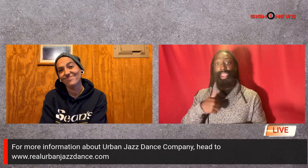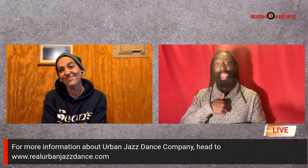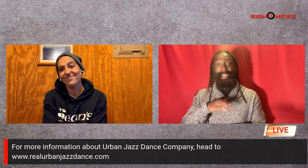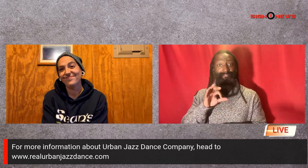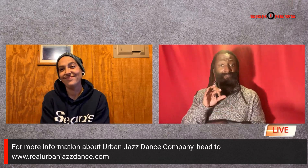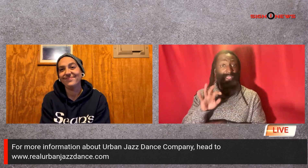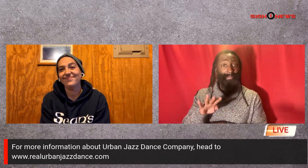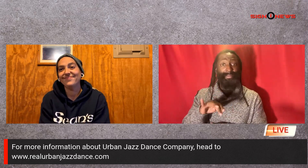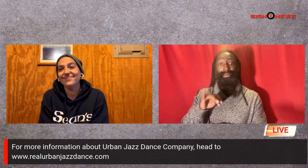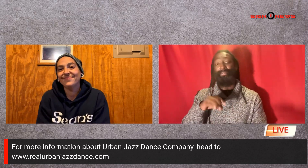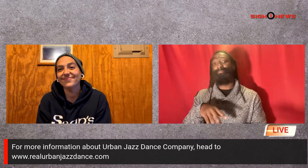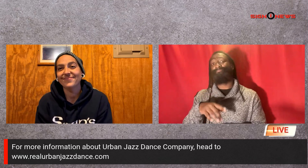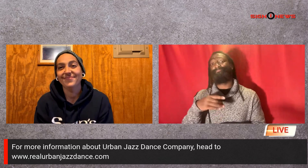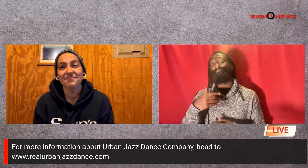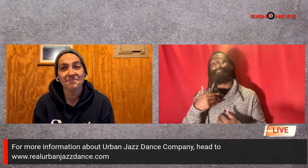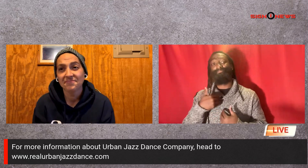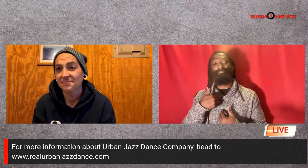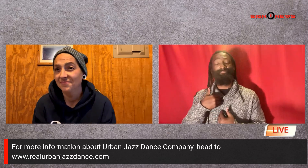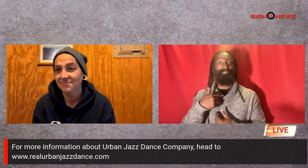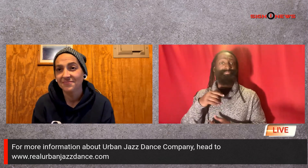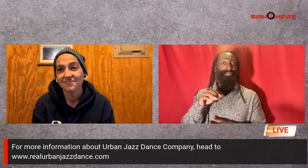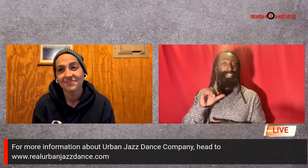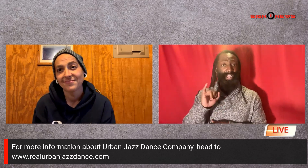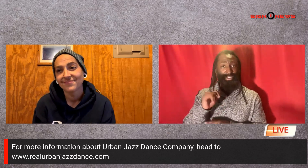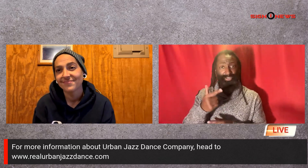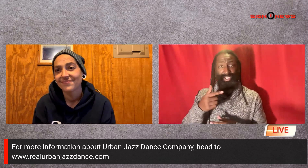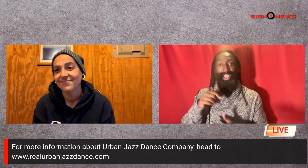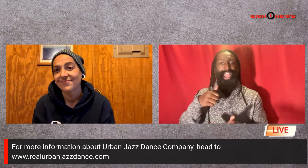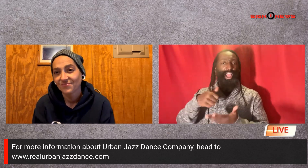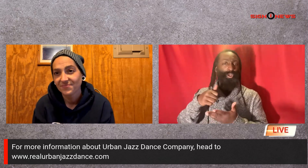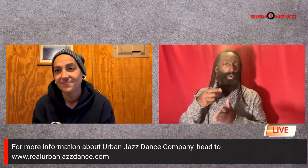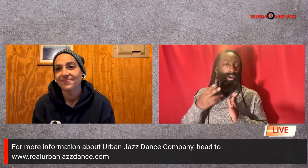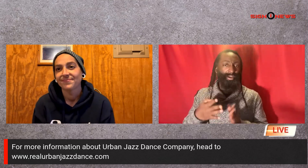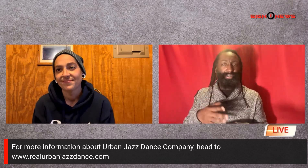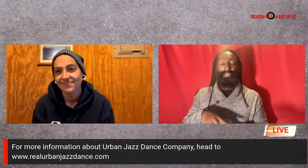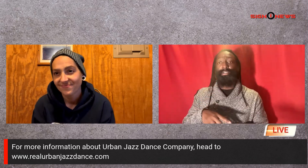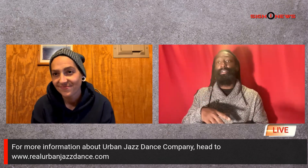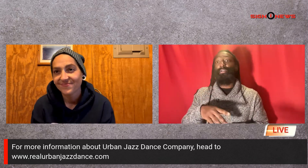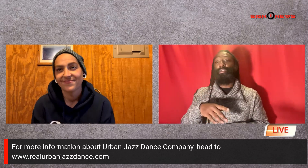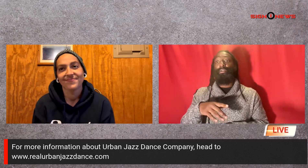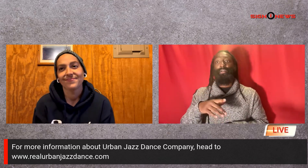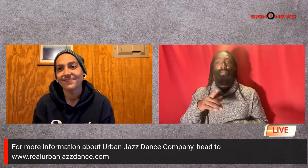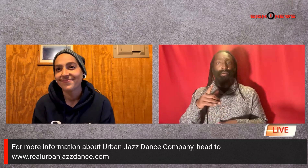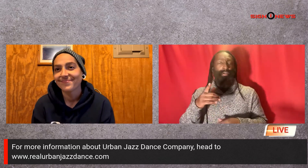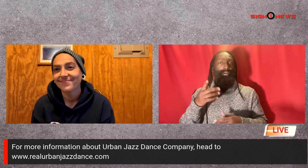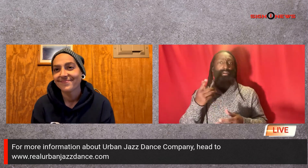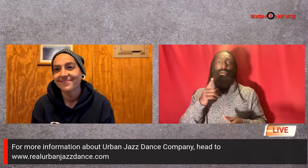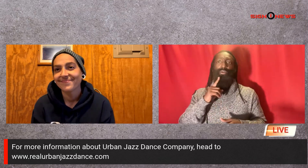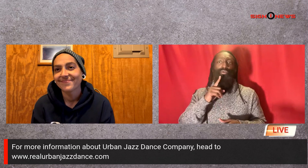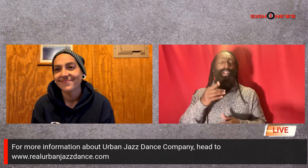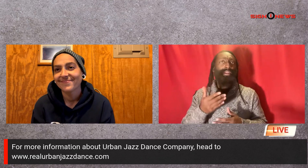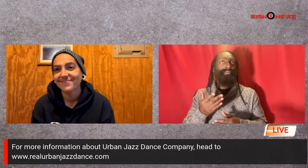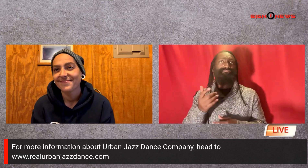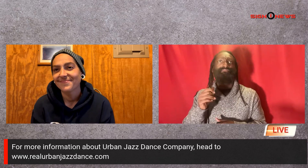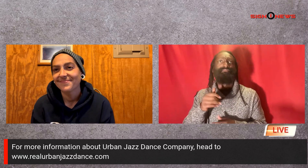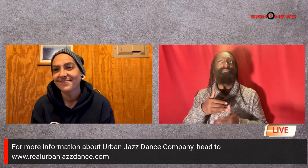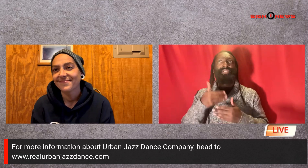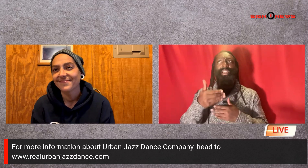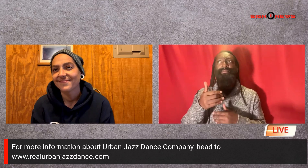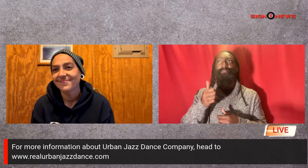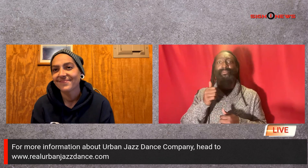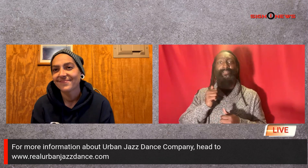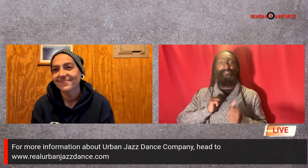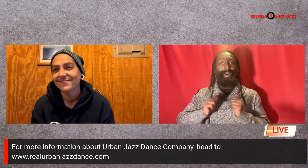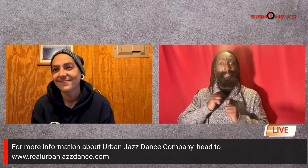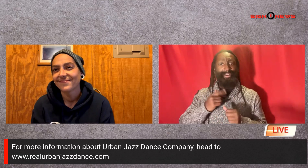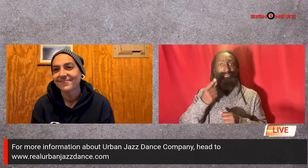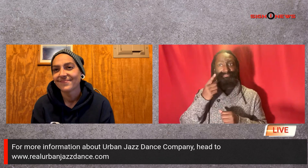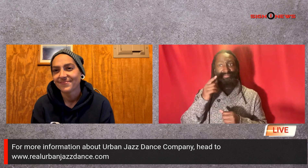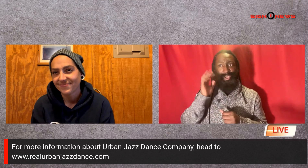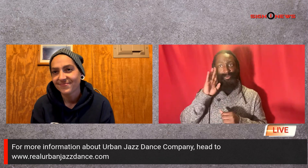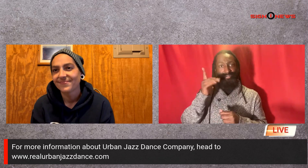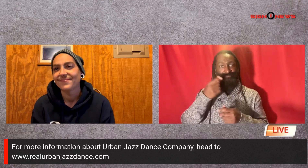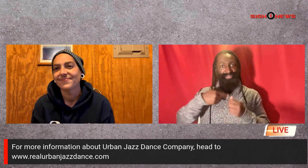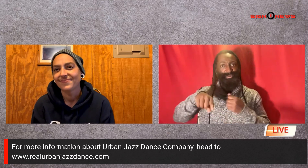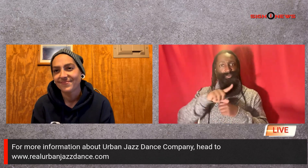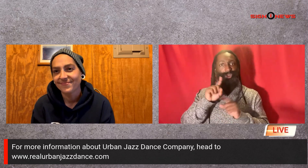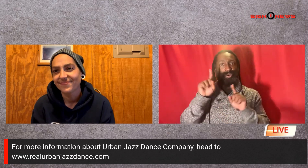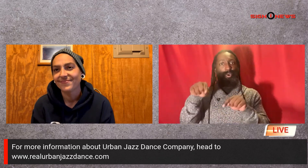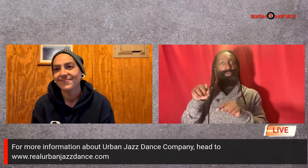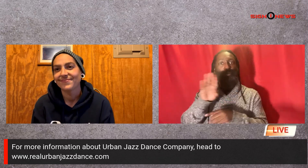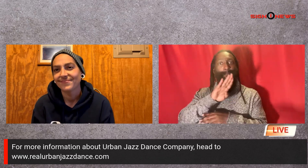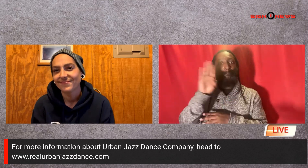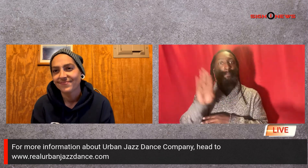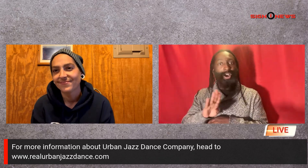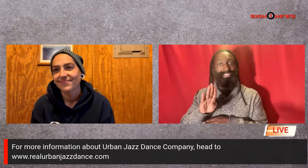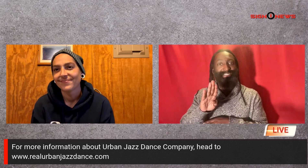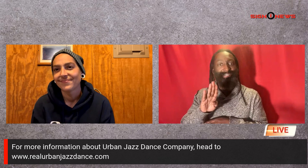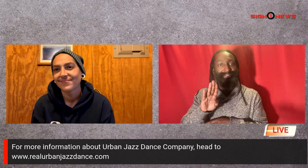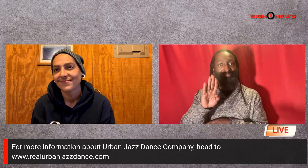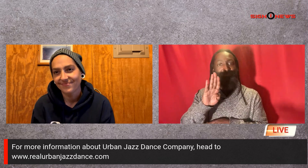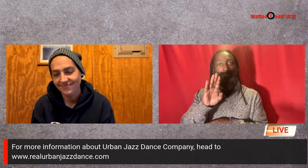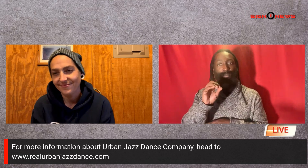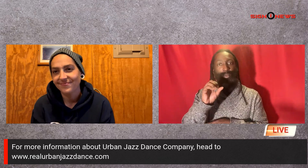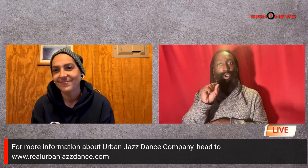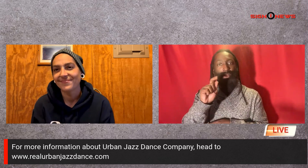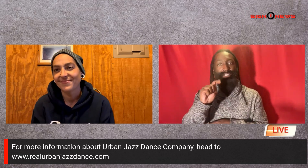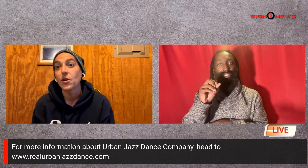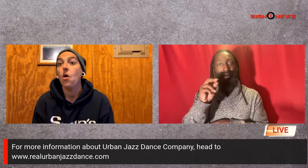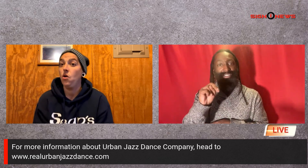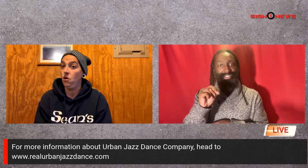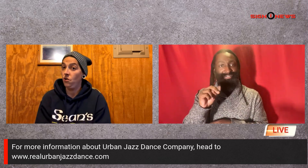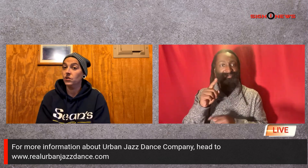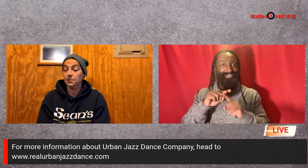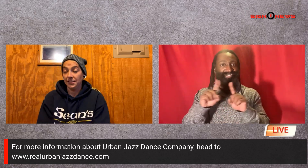on Facebook Instagram and our next performance we're going to Boston